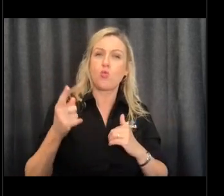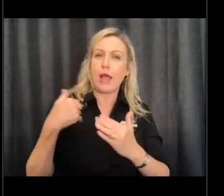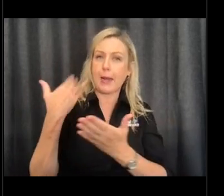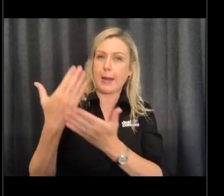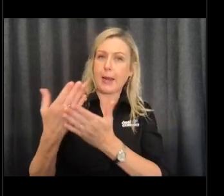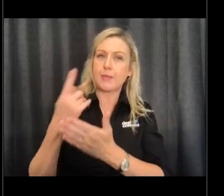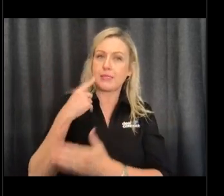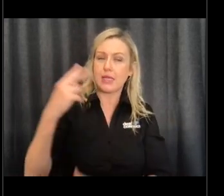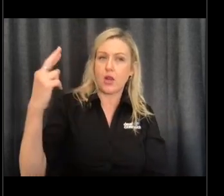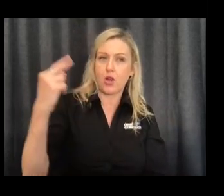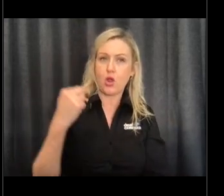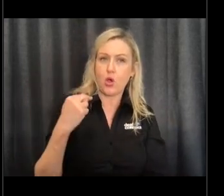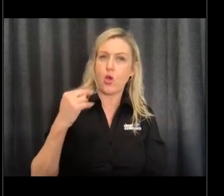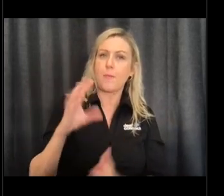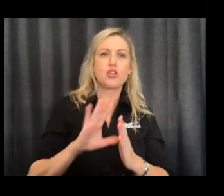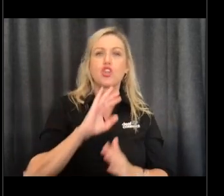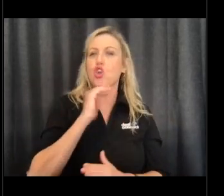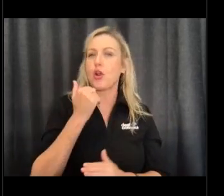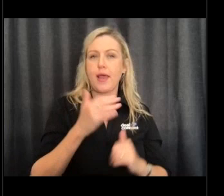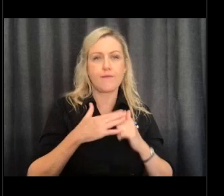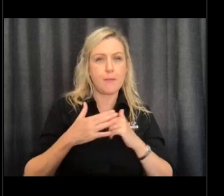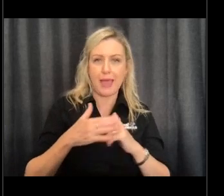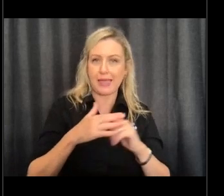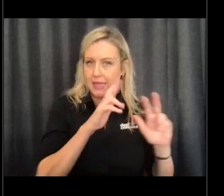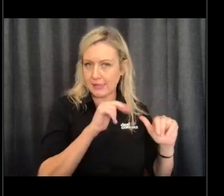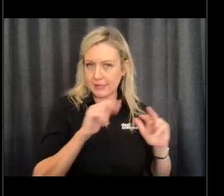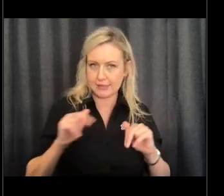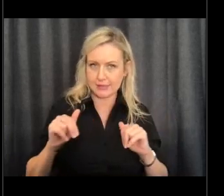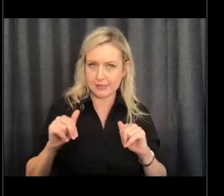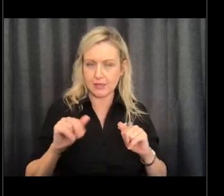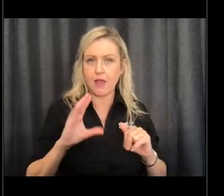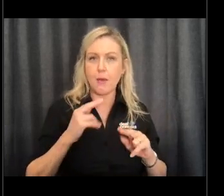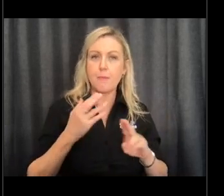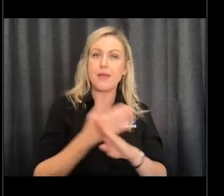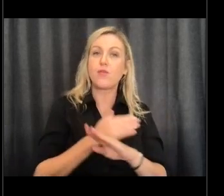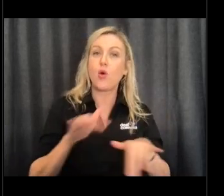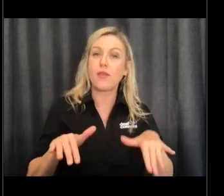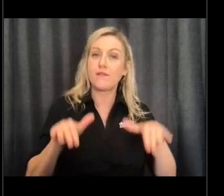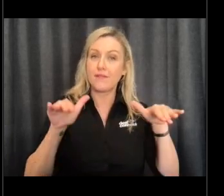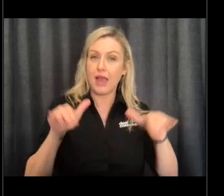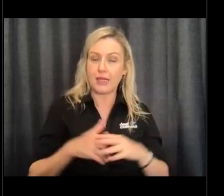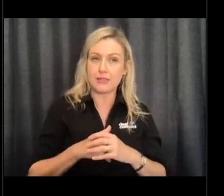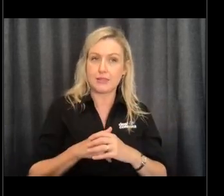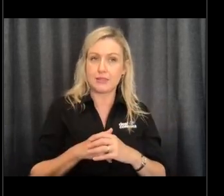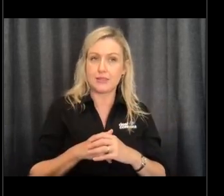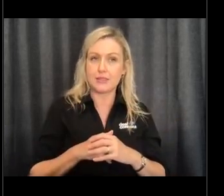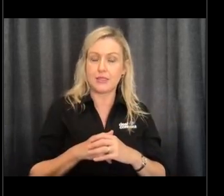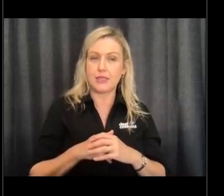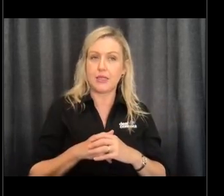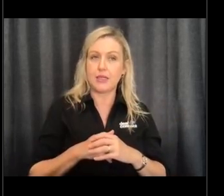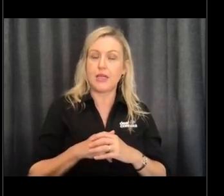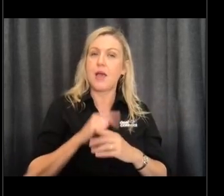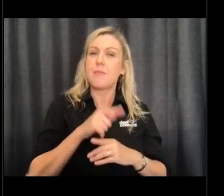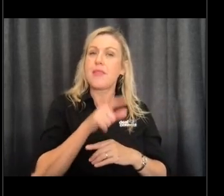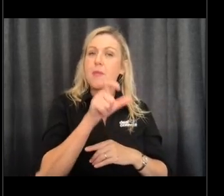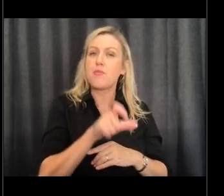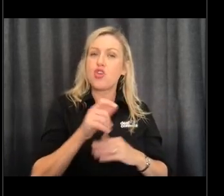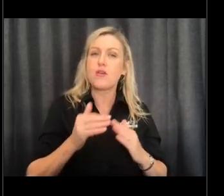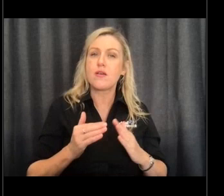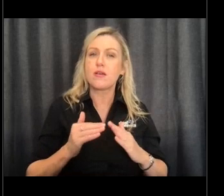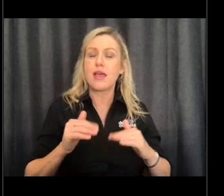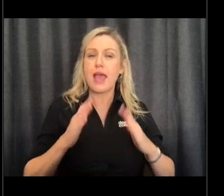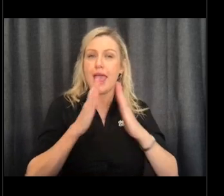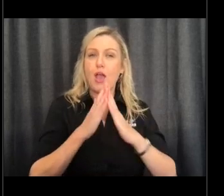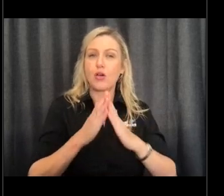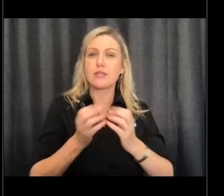maintenance for the floods where their property was damaged a few months ago and they'd only